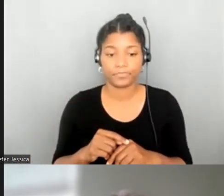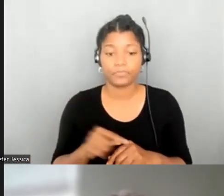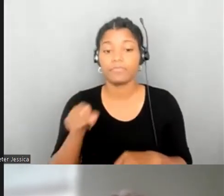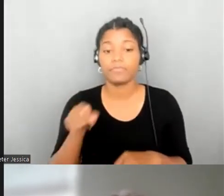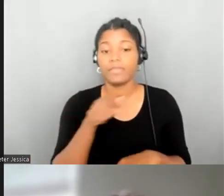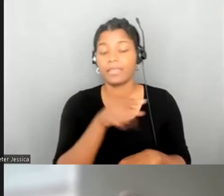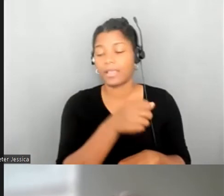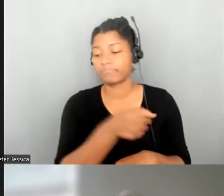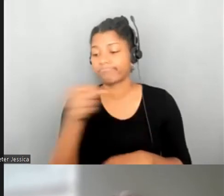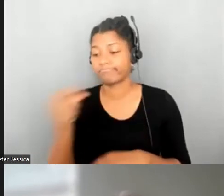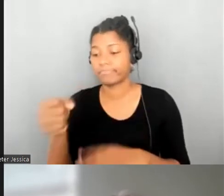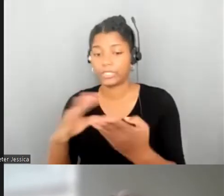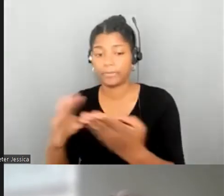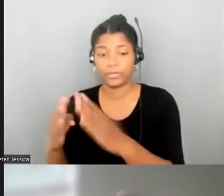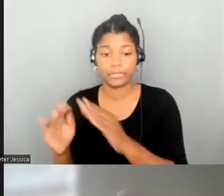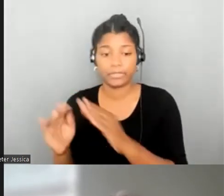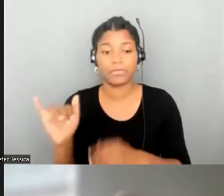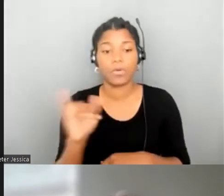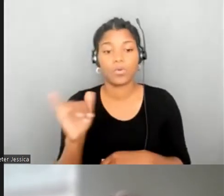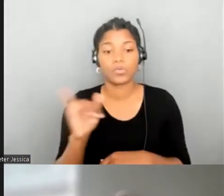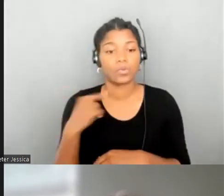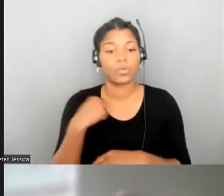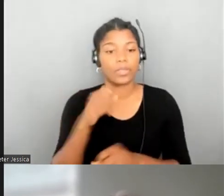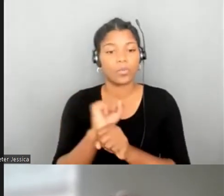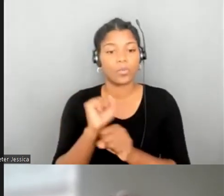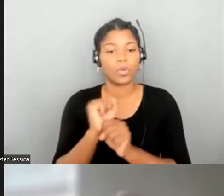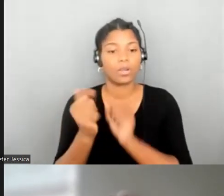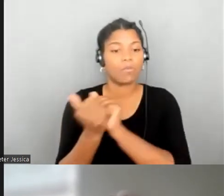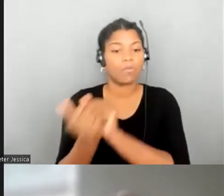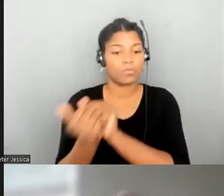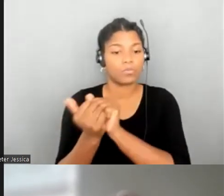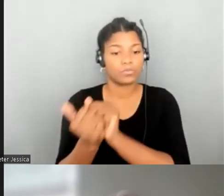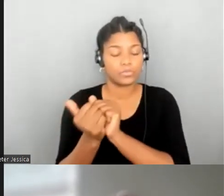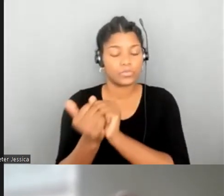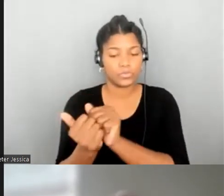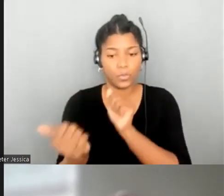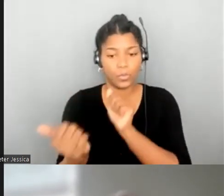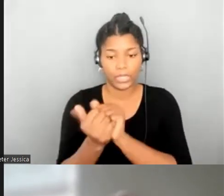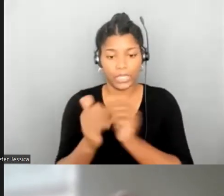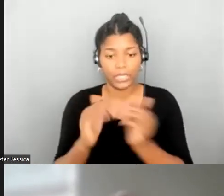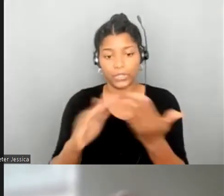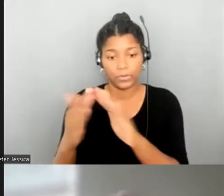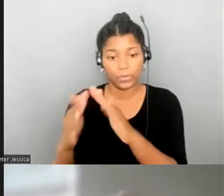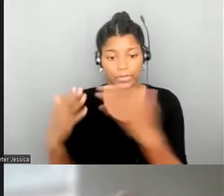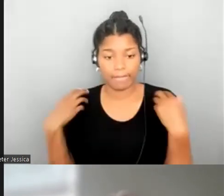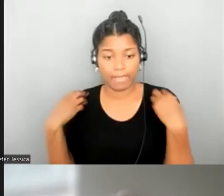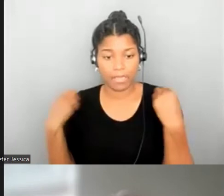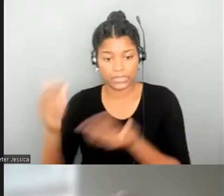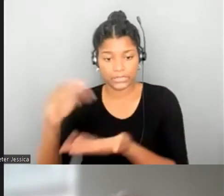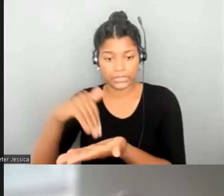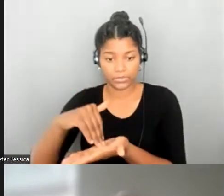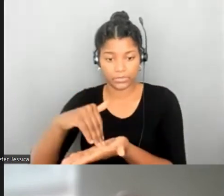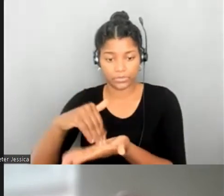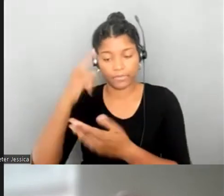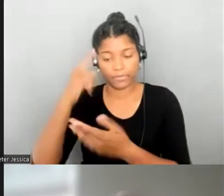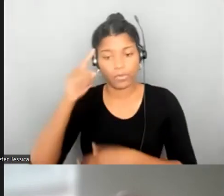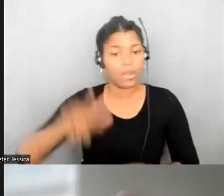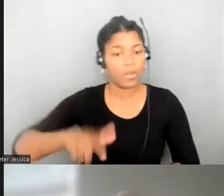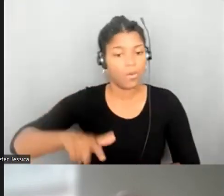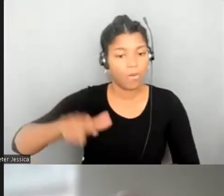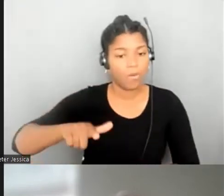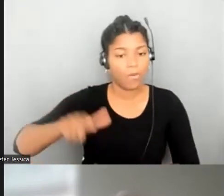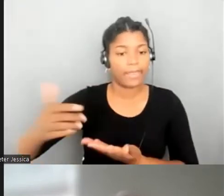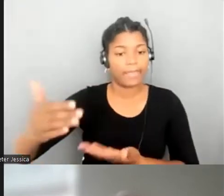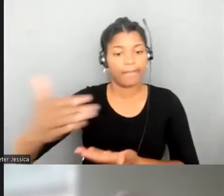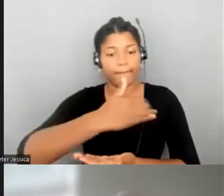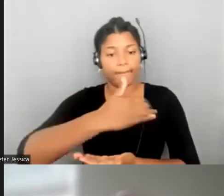We also work pretty closely with our community health center for low- or no- income individuals.